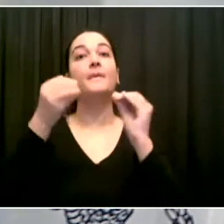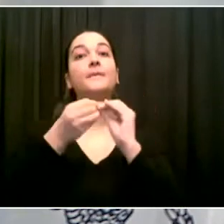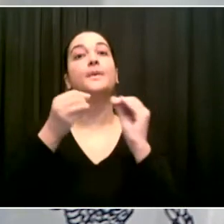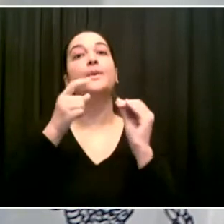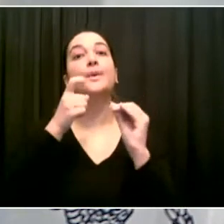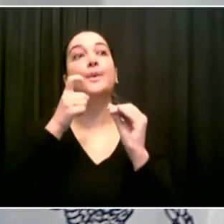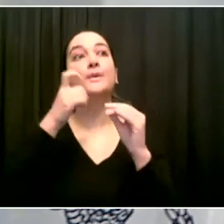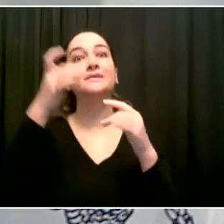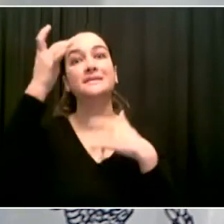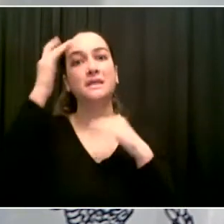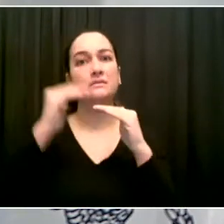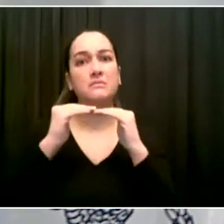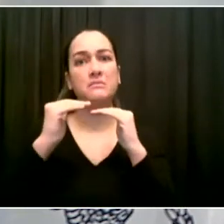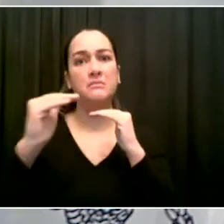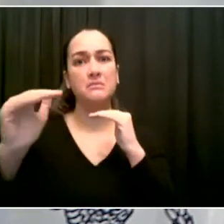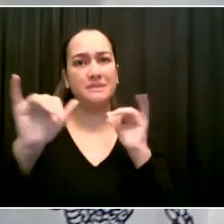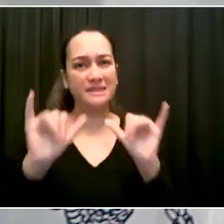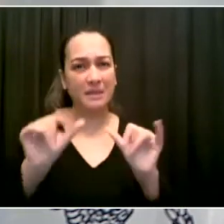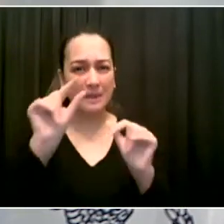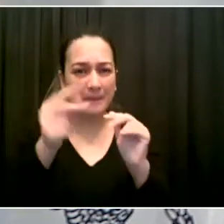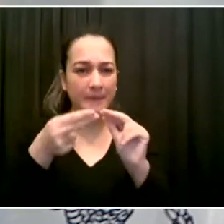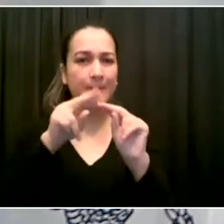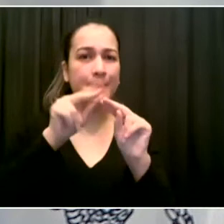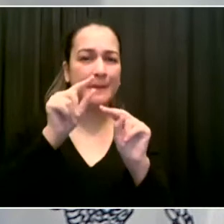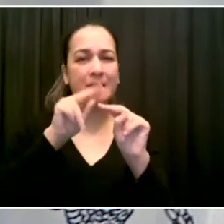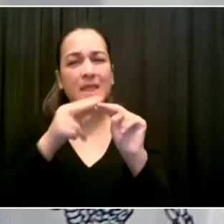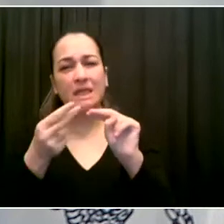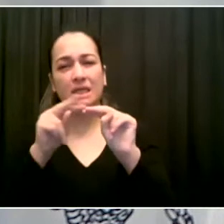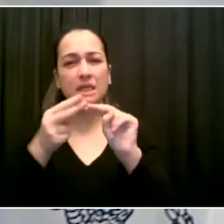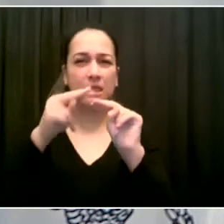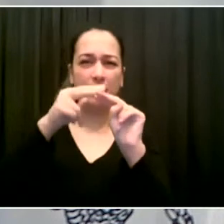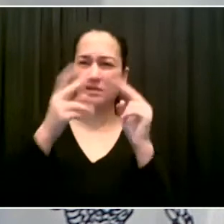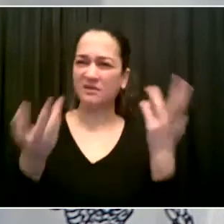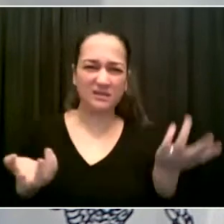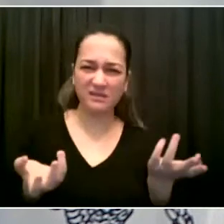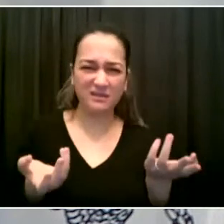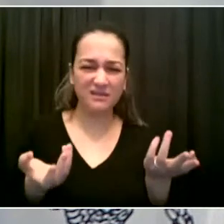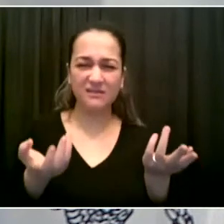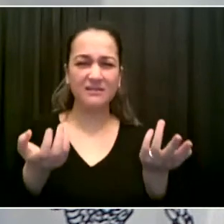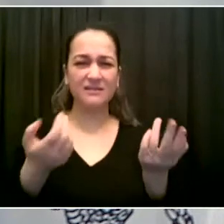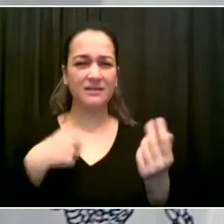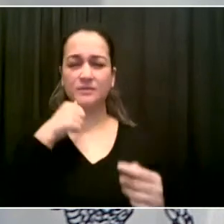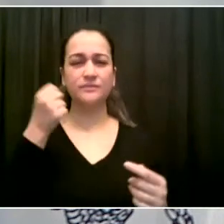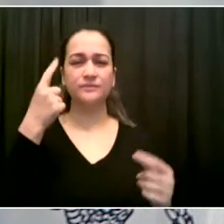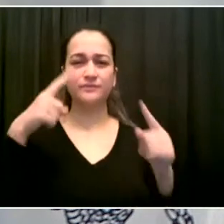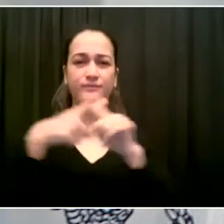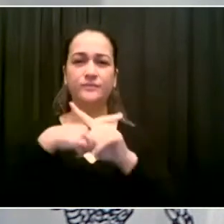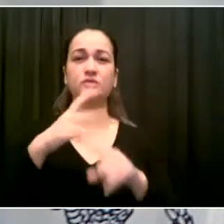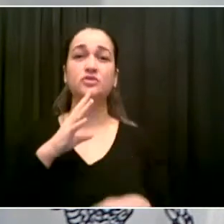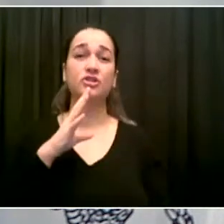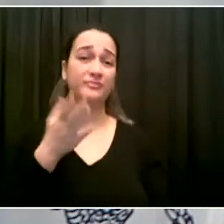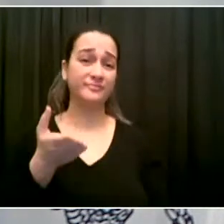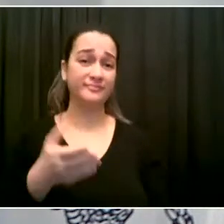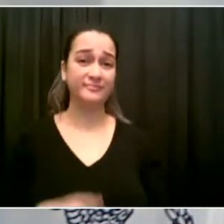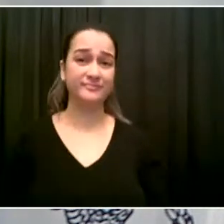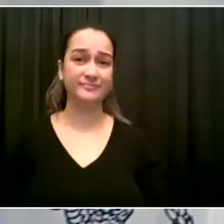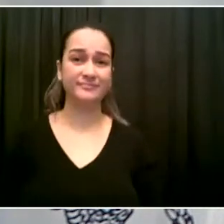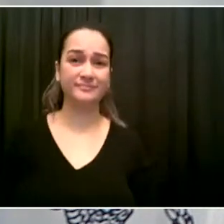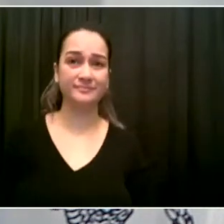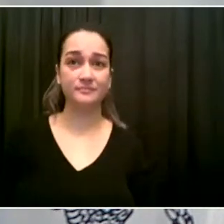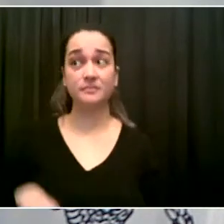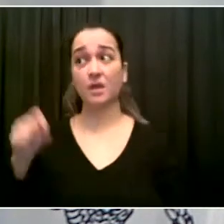HIGH NUMBER THAT